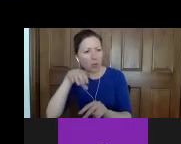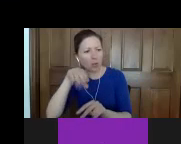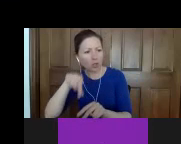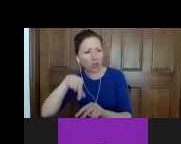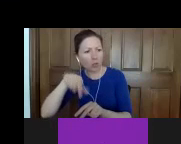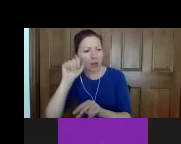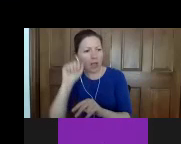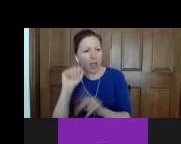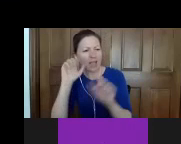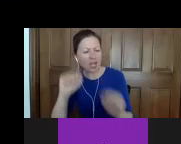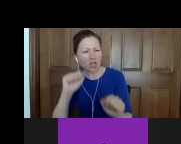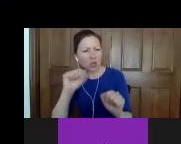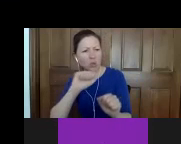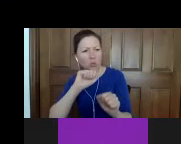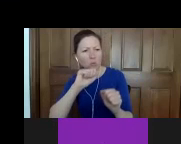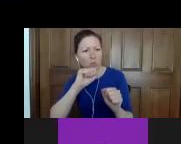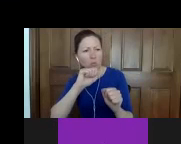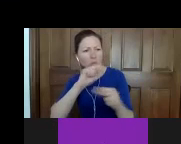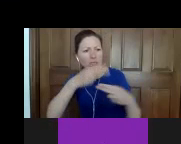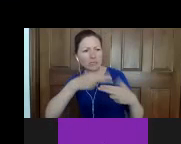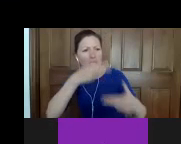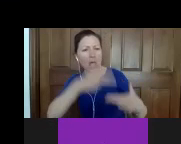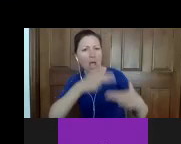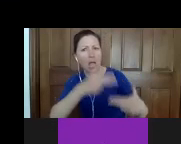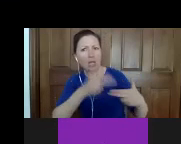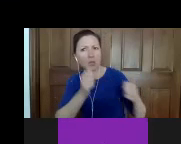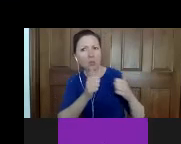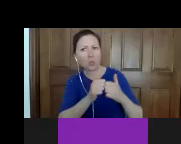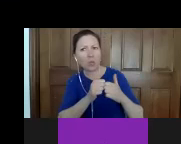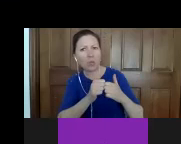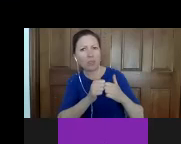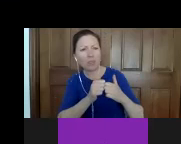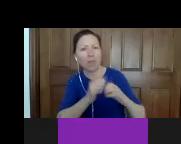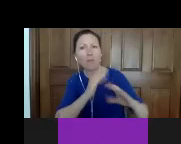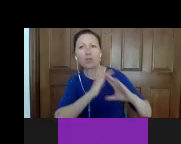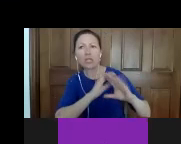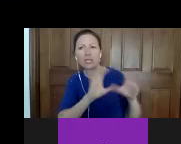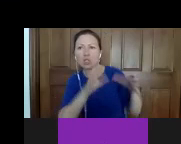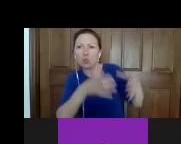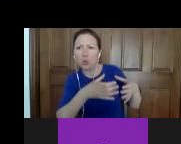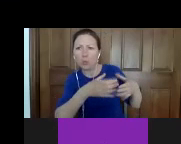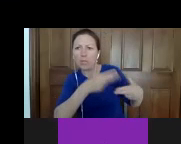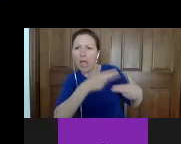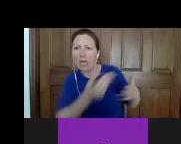up again with the protective recognized groups. Okay.